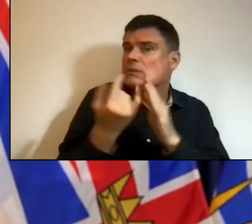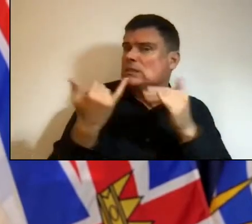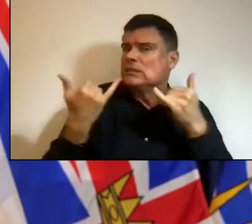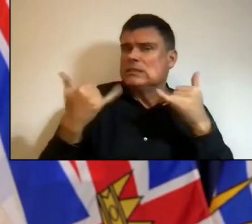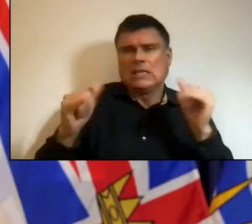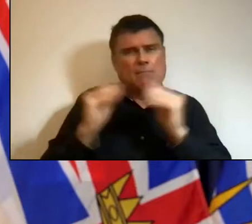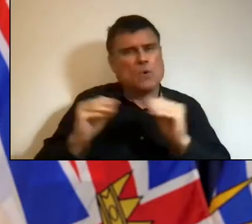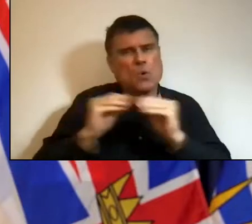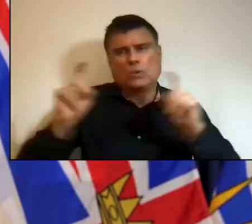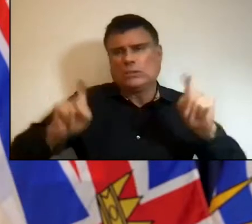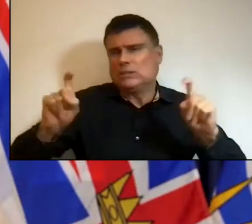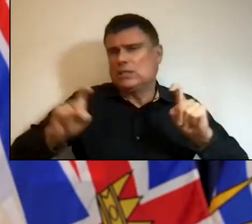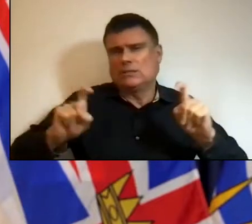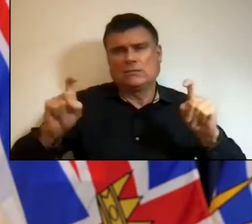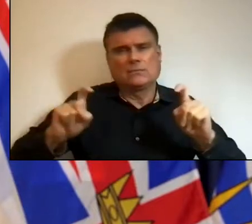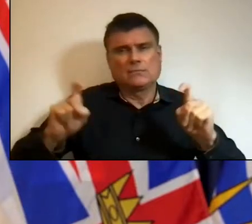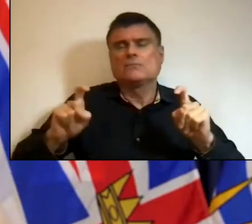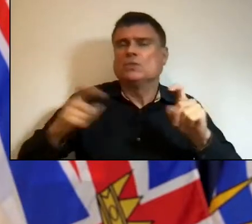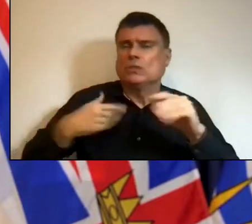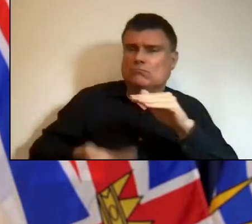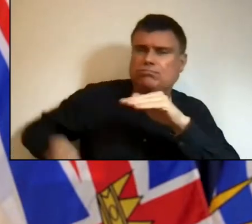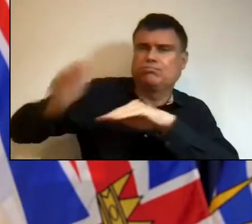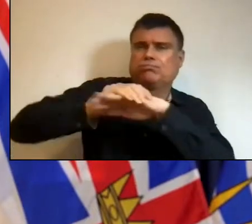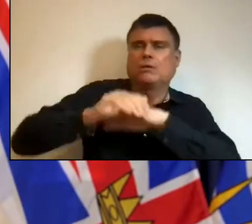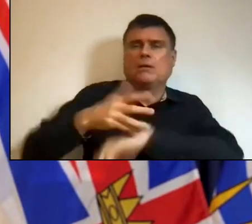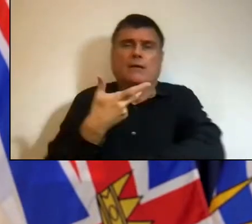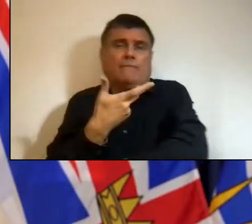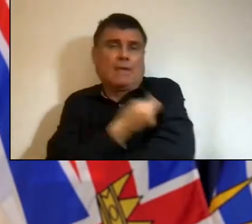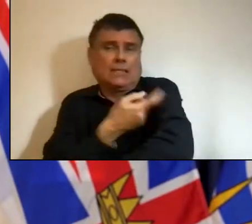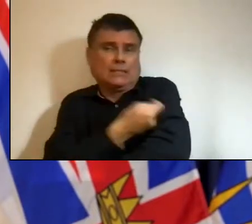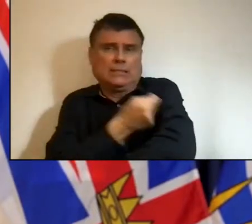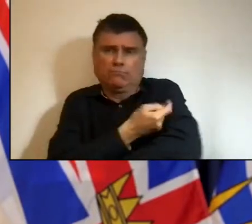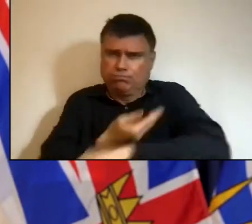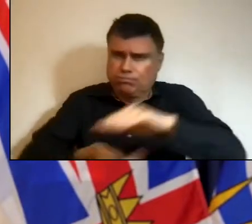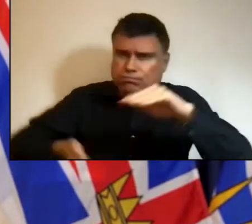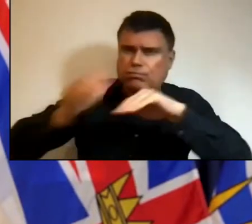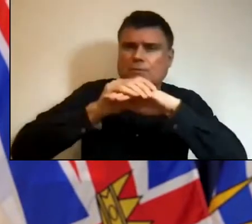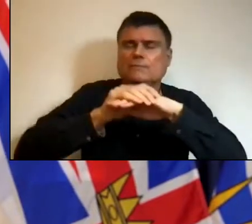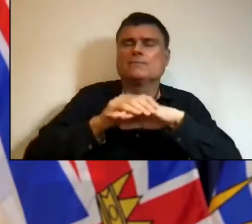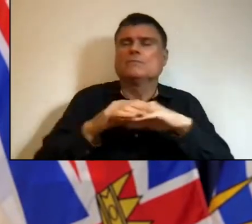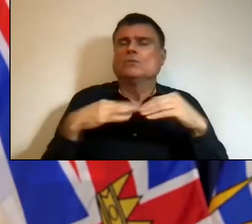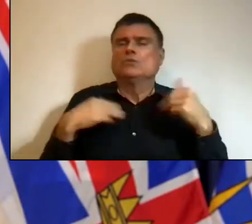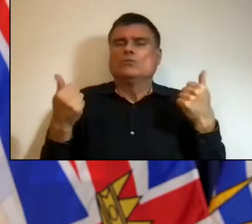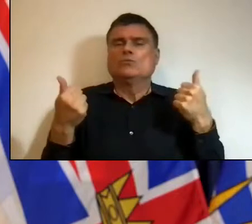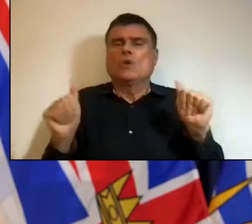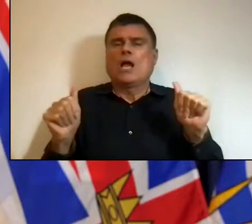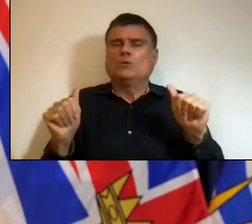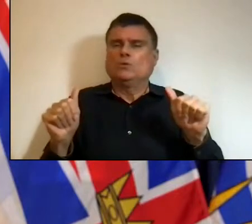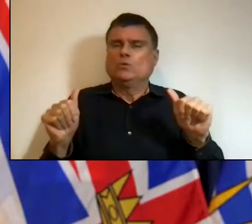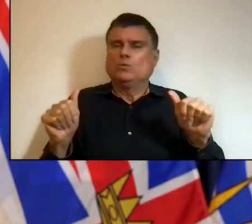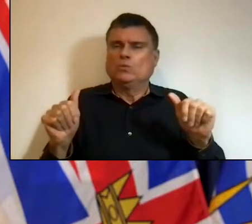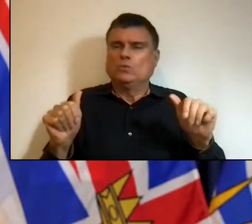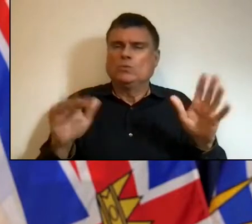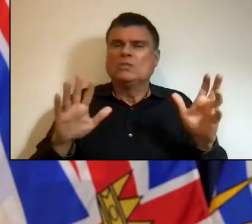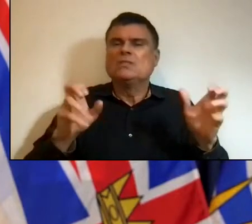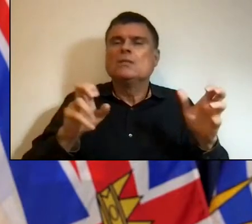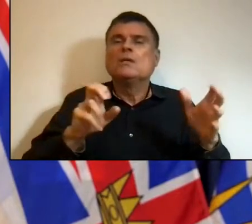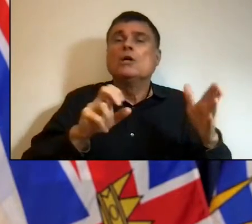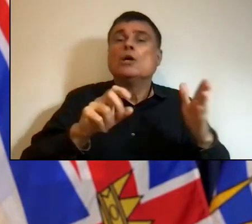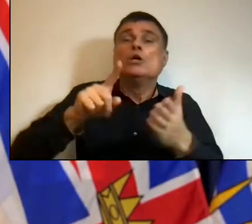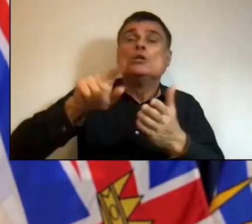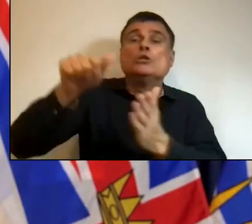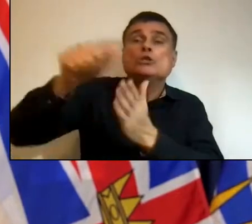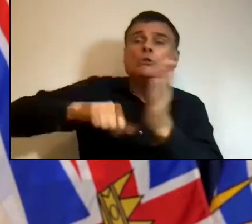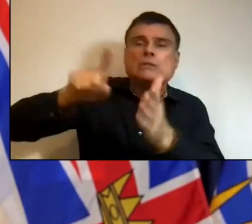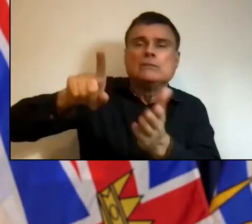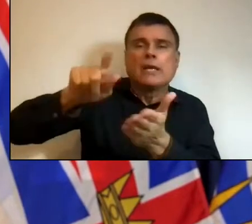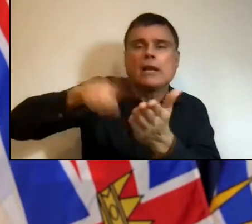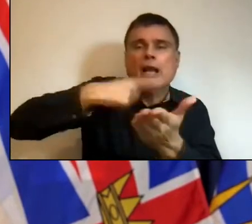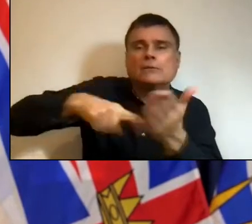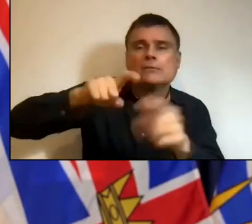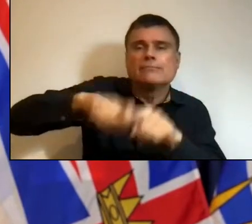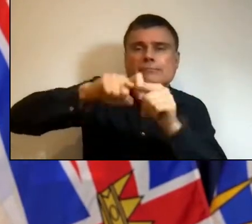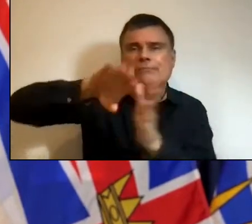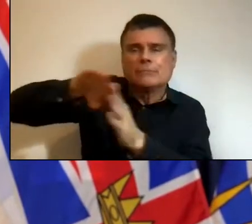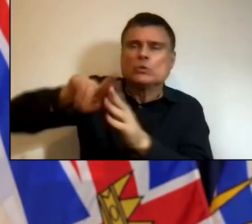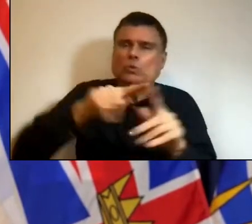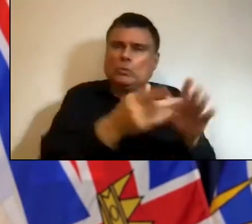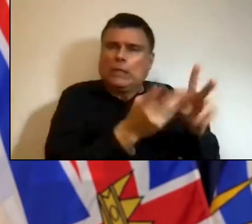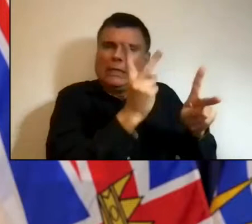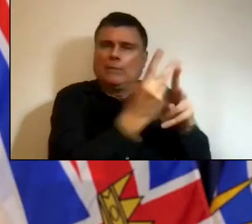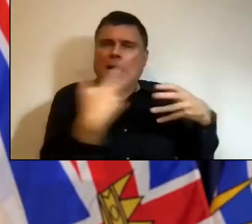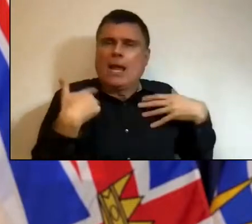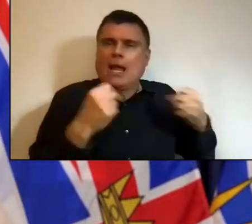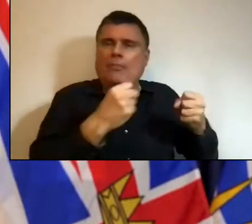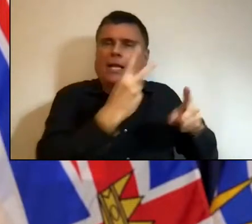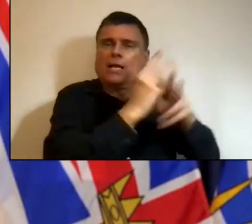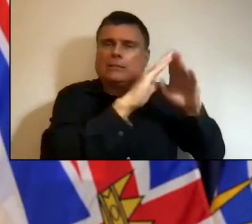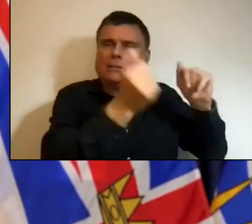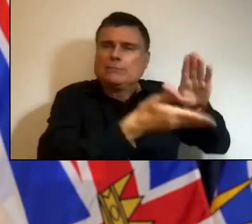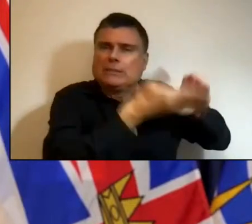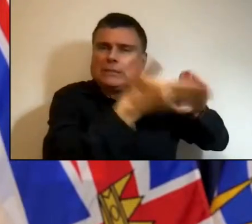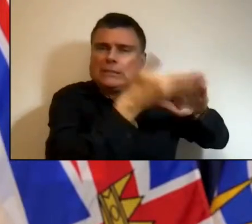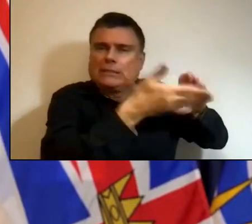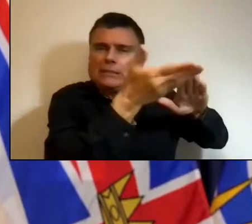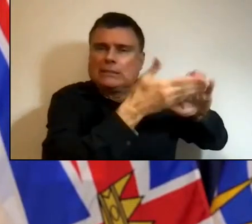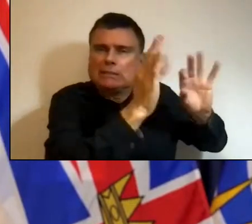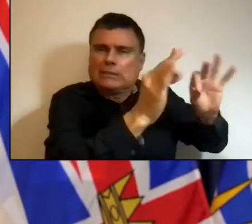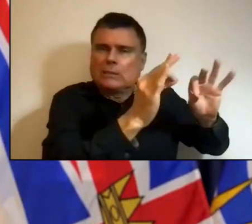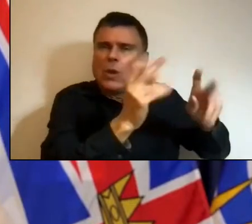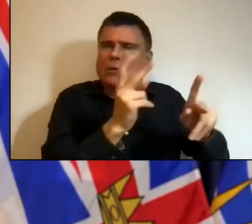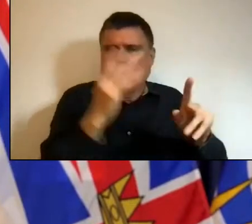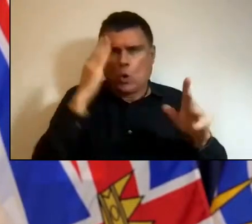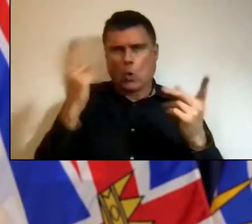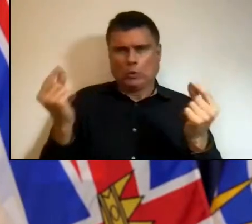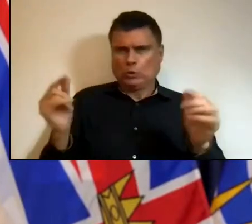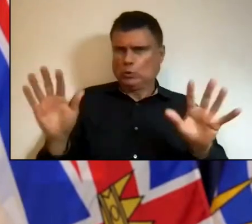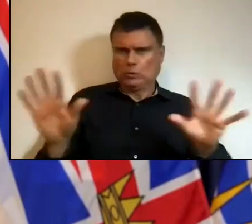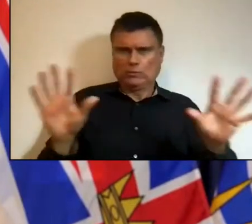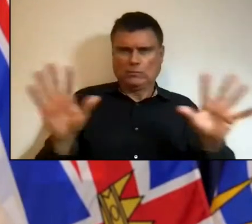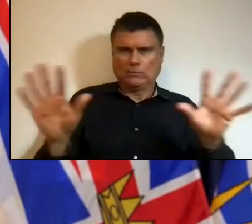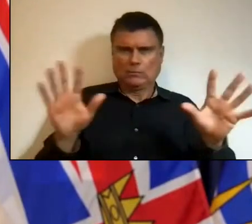Compris. ExactUs force and what.